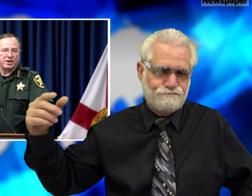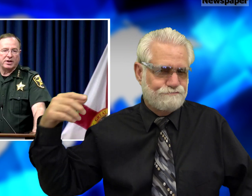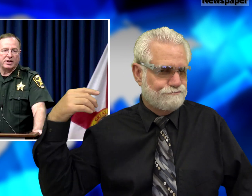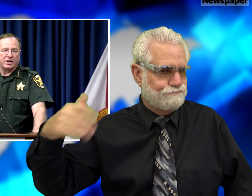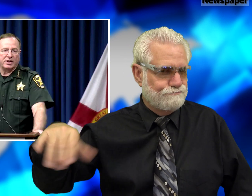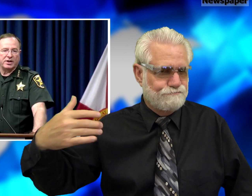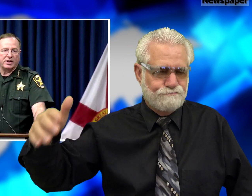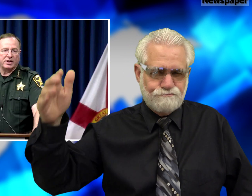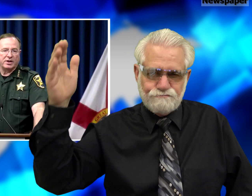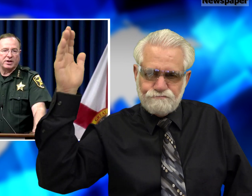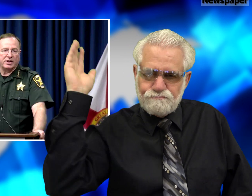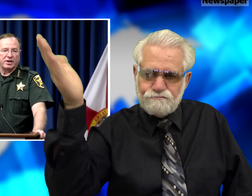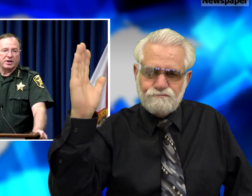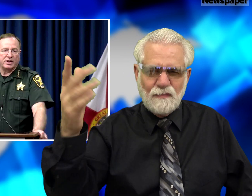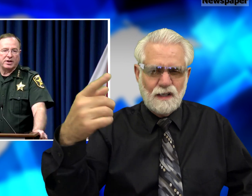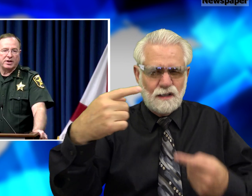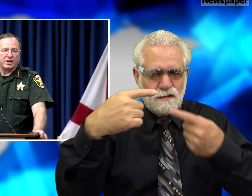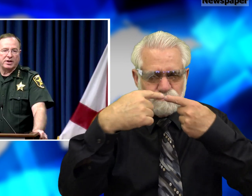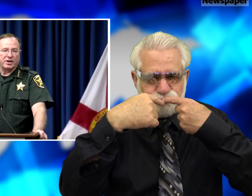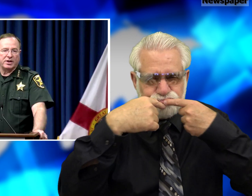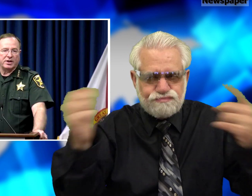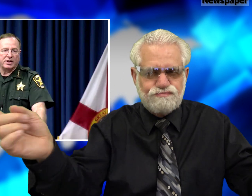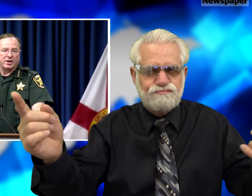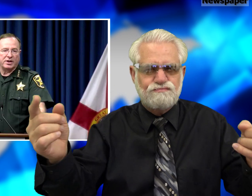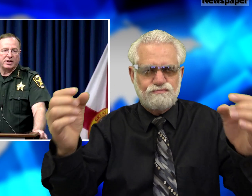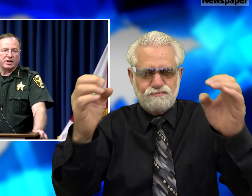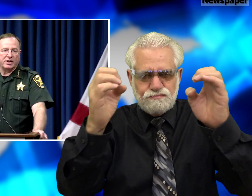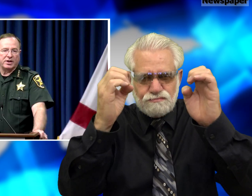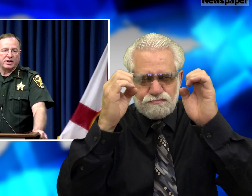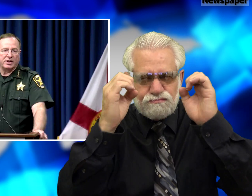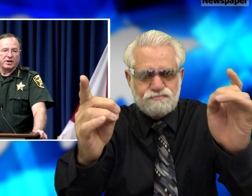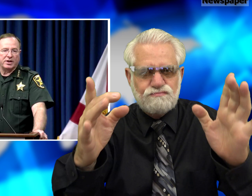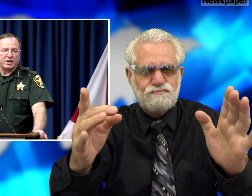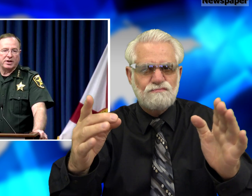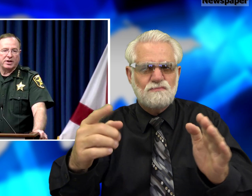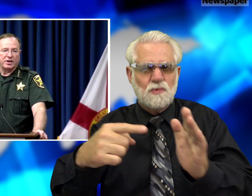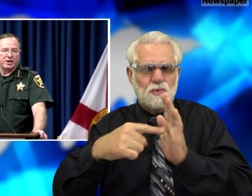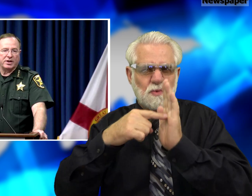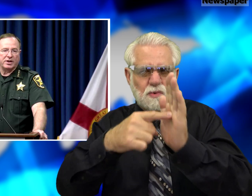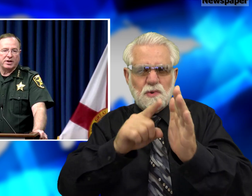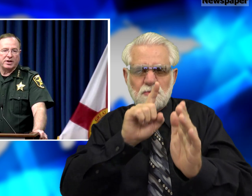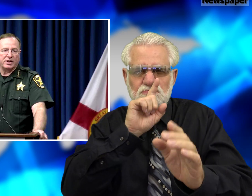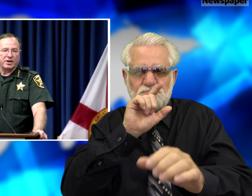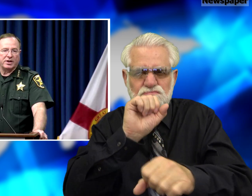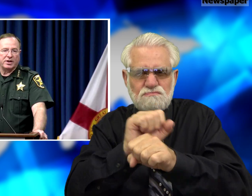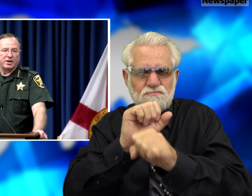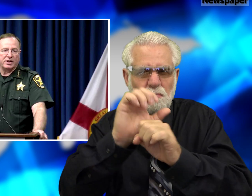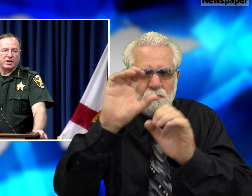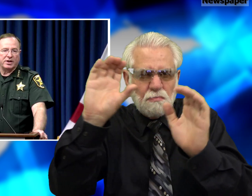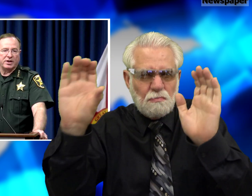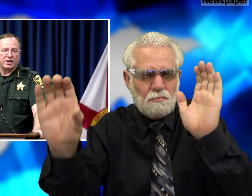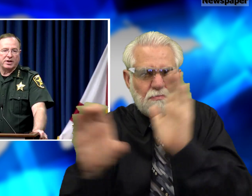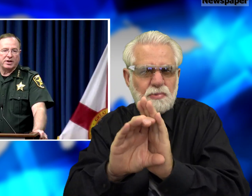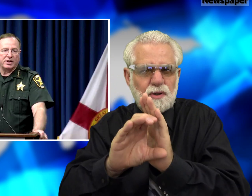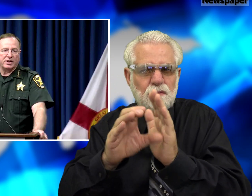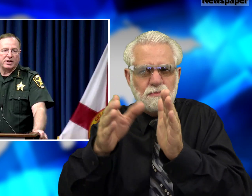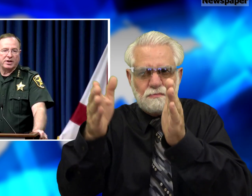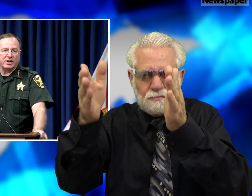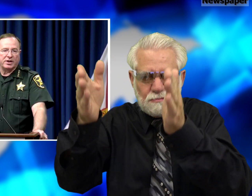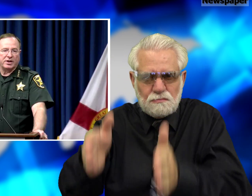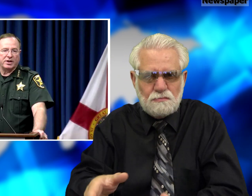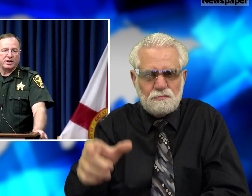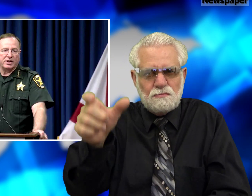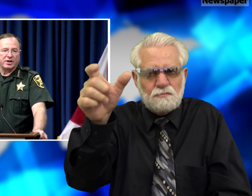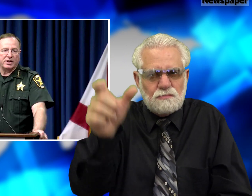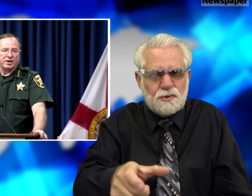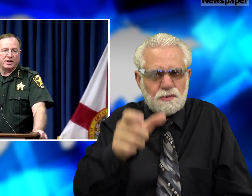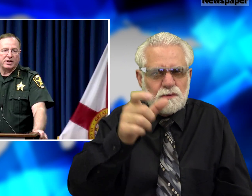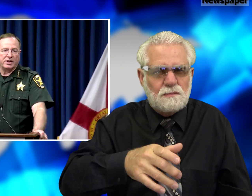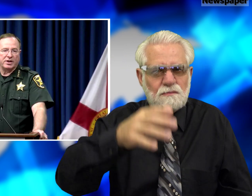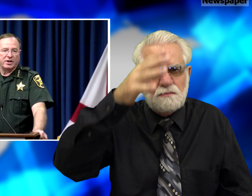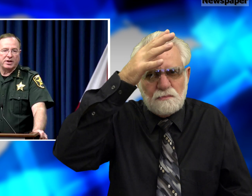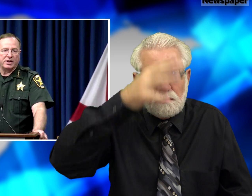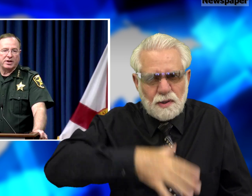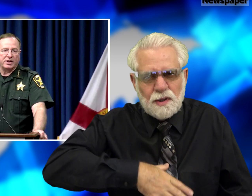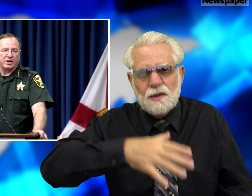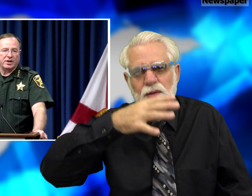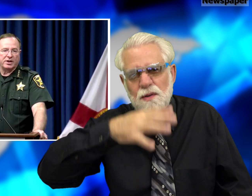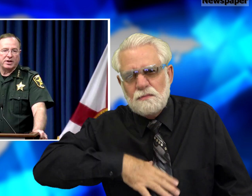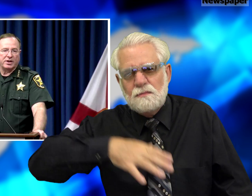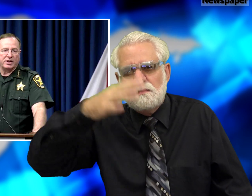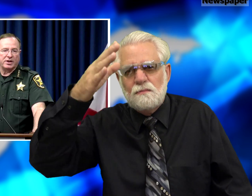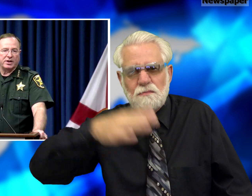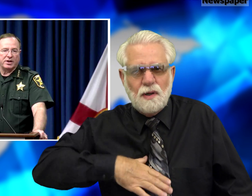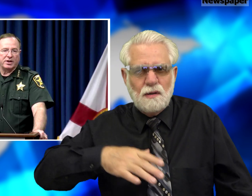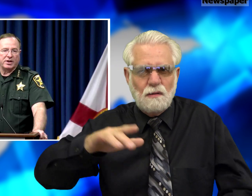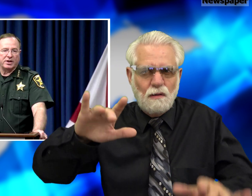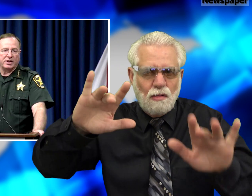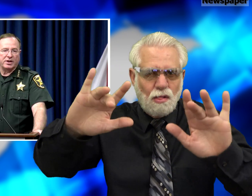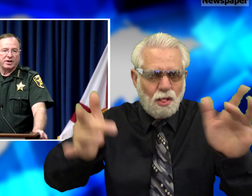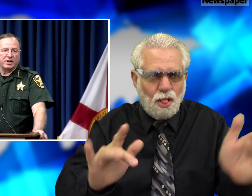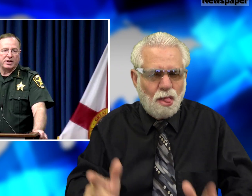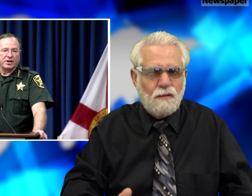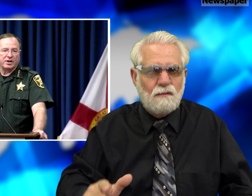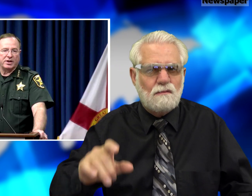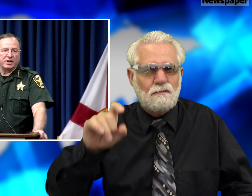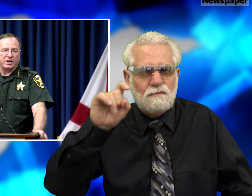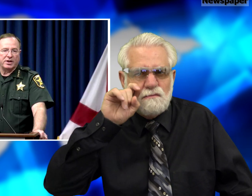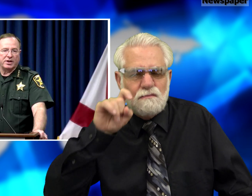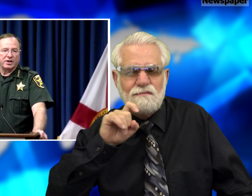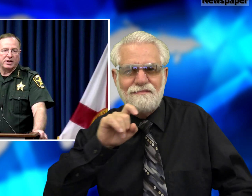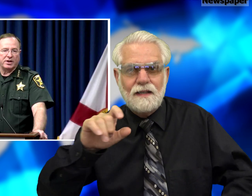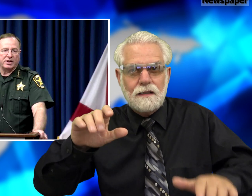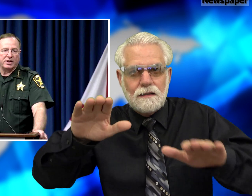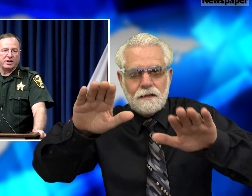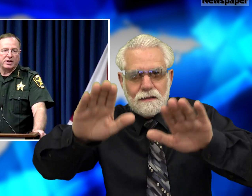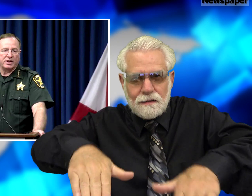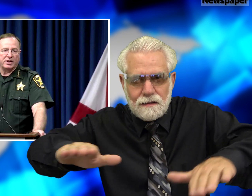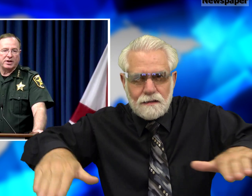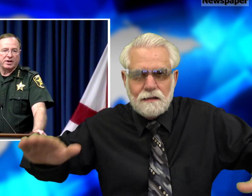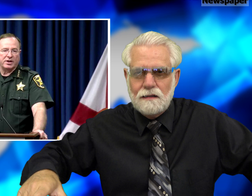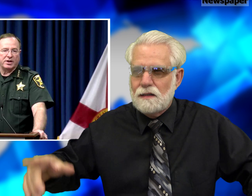He is here lecturing and educating by showing pictures of individuals, men, women, more men, who molest children.